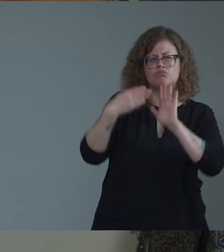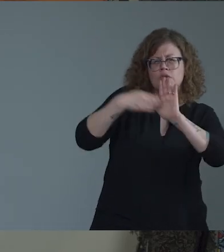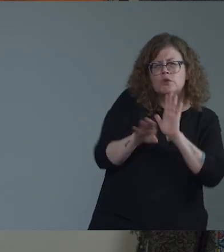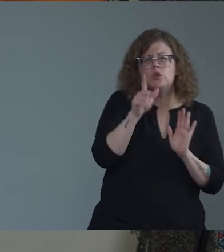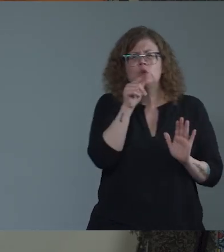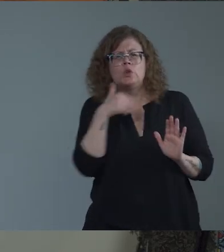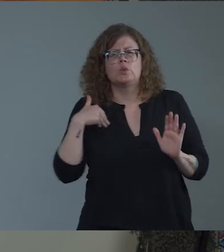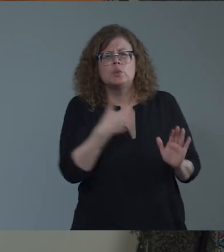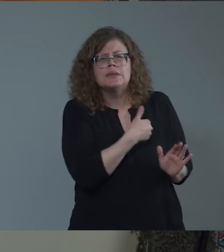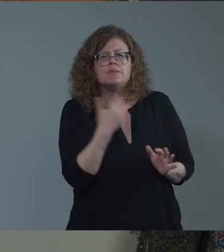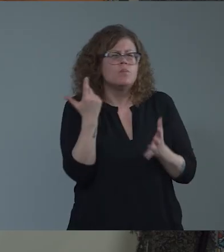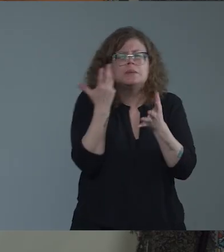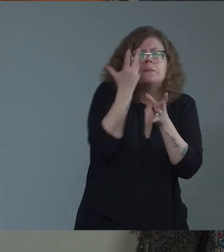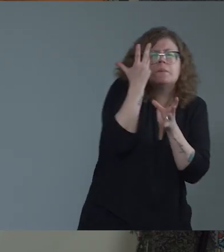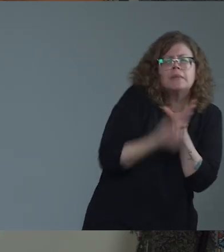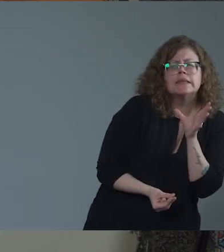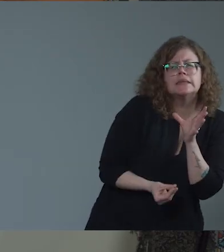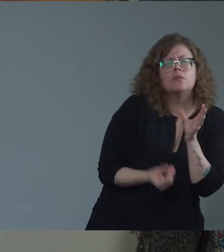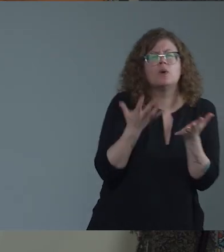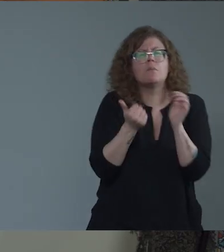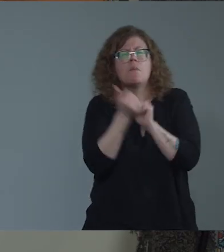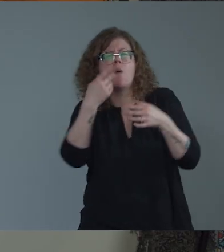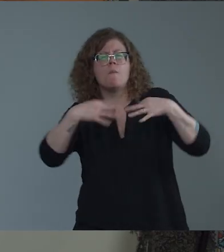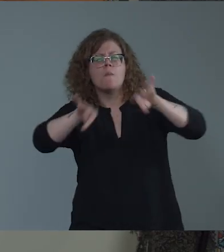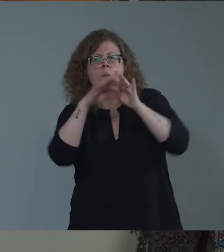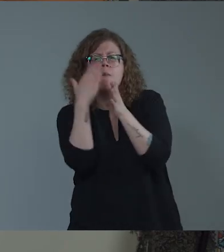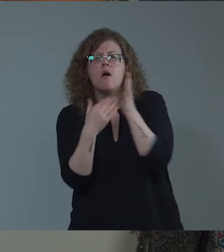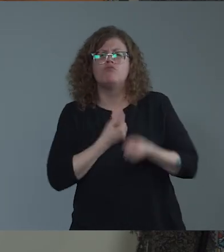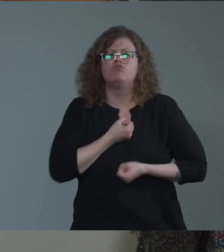people may not even be able to articulate, but somehow it can start to,